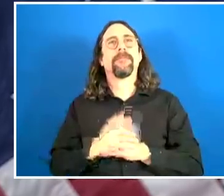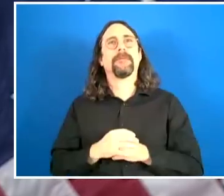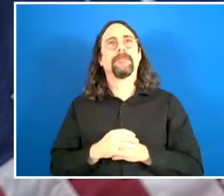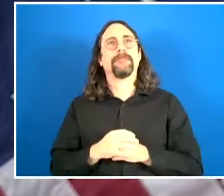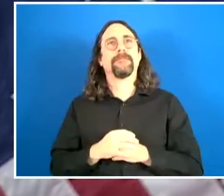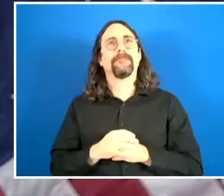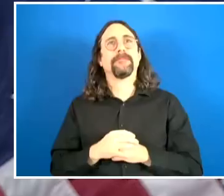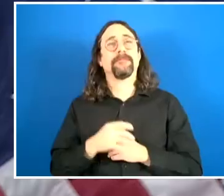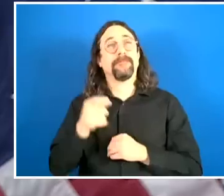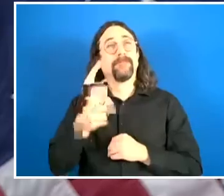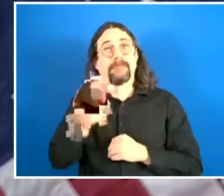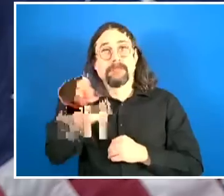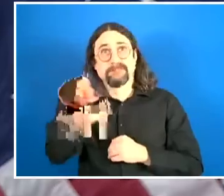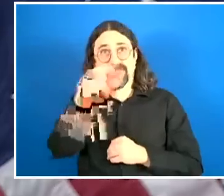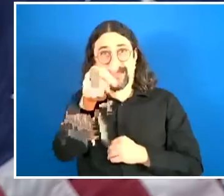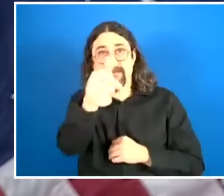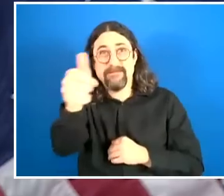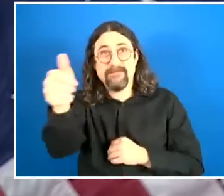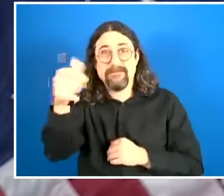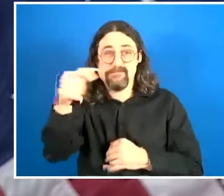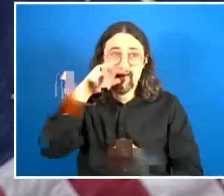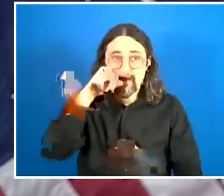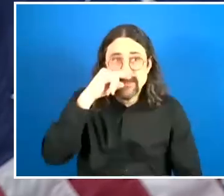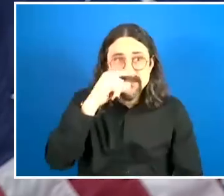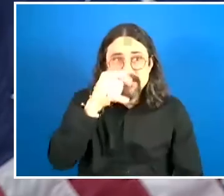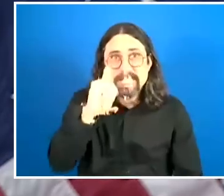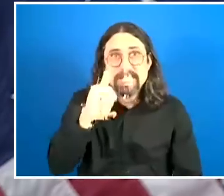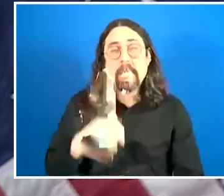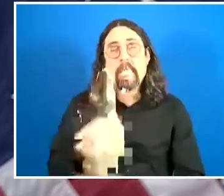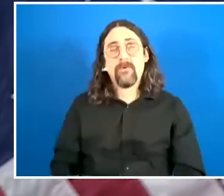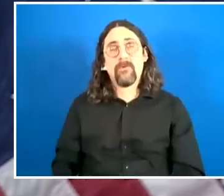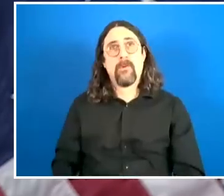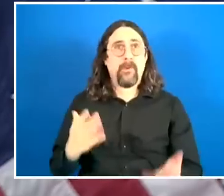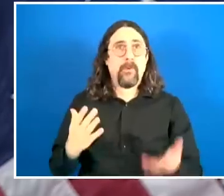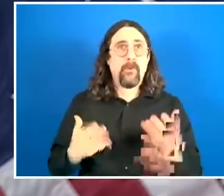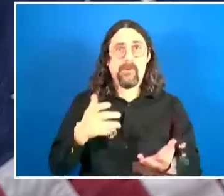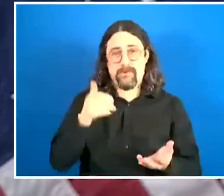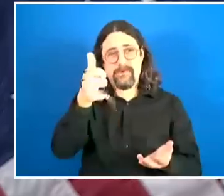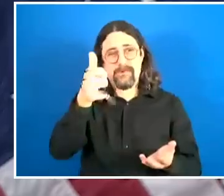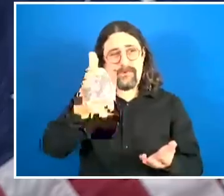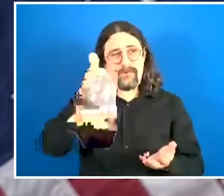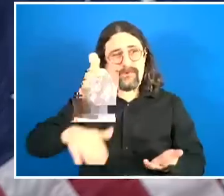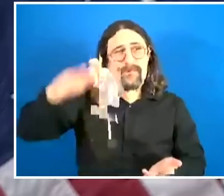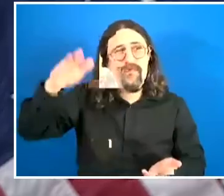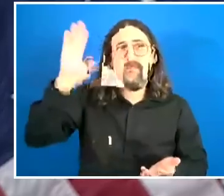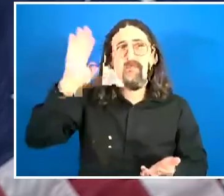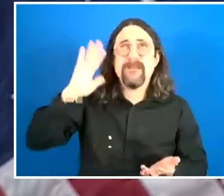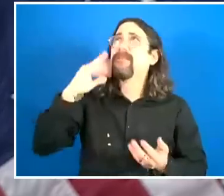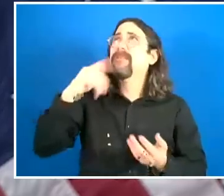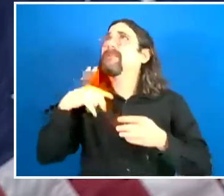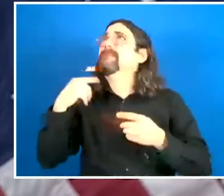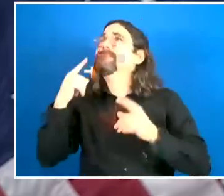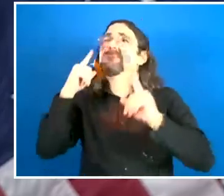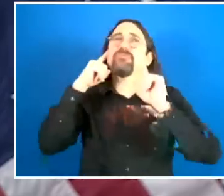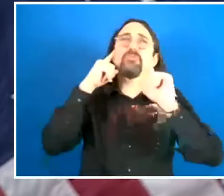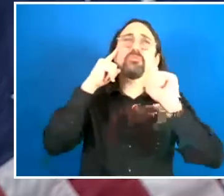WHEN THEY WERE A KID, MAYBE THEY WEREN'T SURE WTHA WAS GOG INTO HAPPEN, THEY